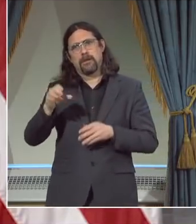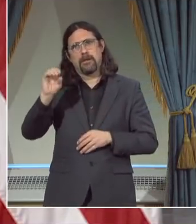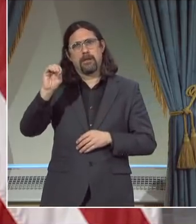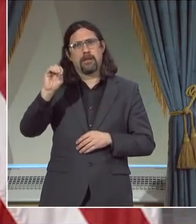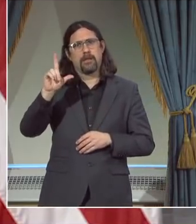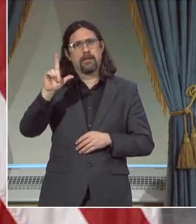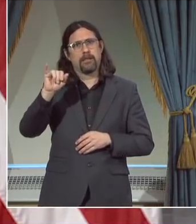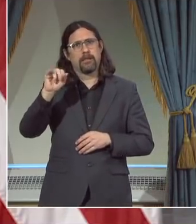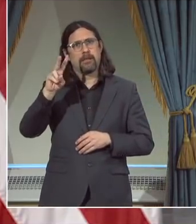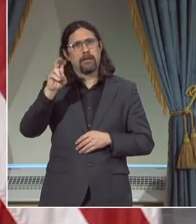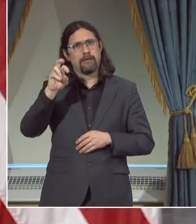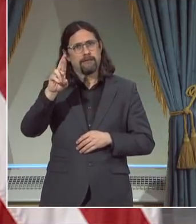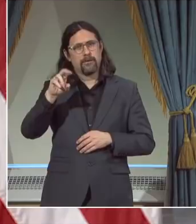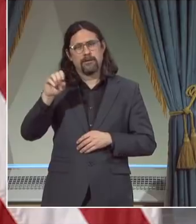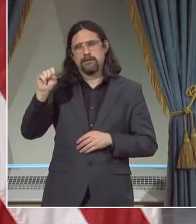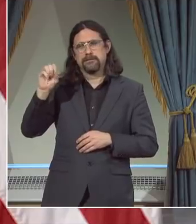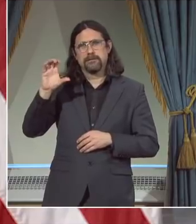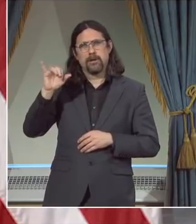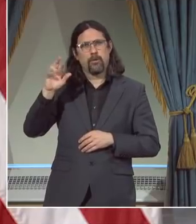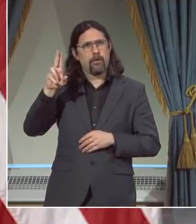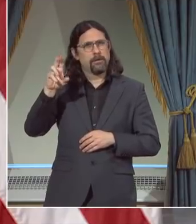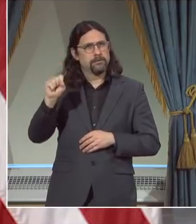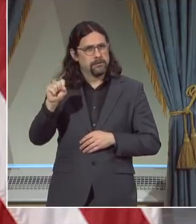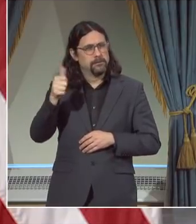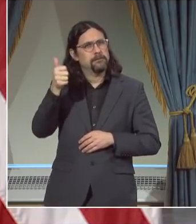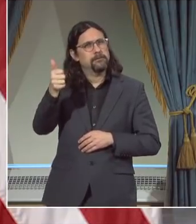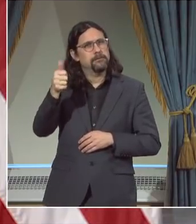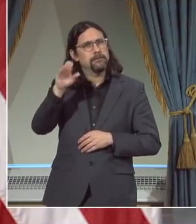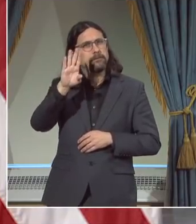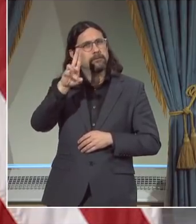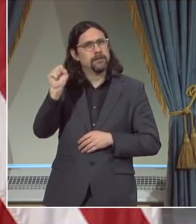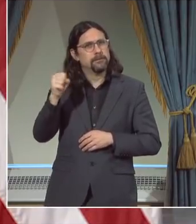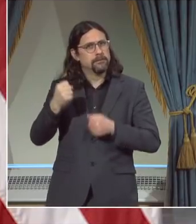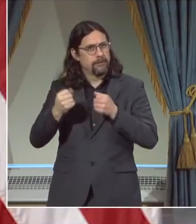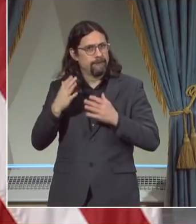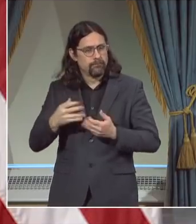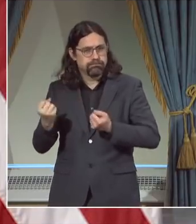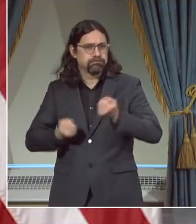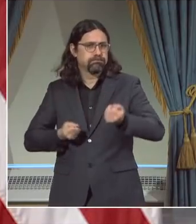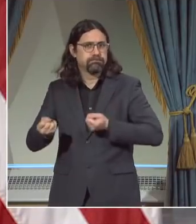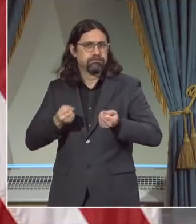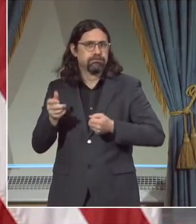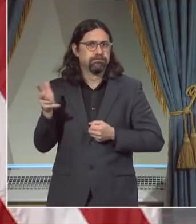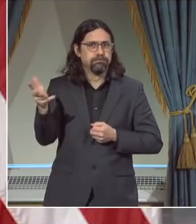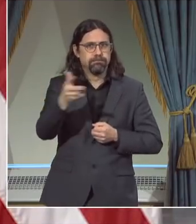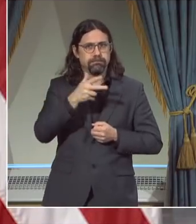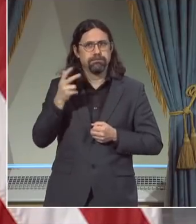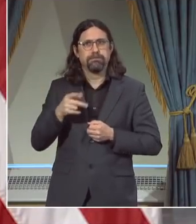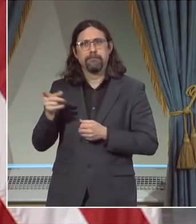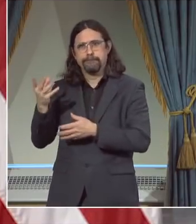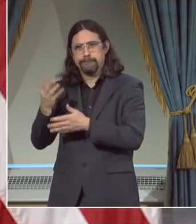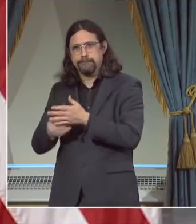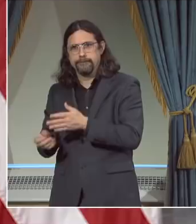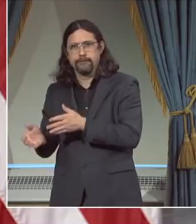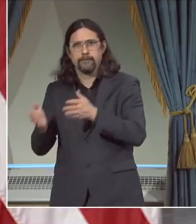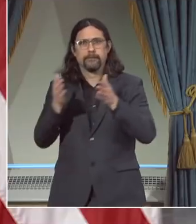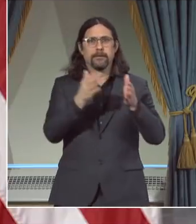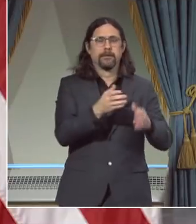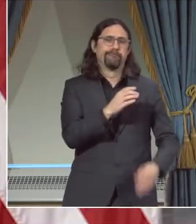DOEPT. AQU I AETND HUMBLE MAN, LOVED BY HIS COWORKERS. WE HAVE LOST OLIVER AS WELL.